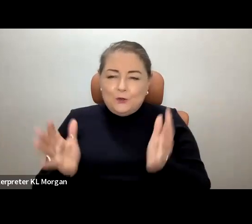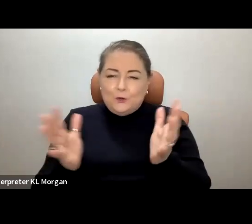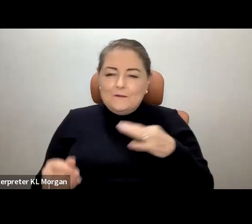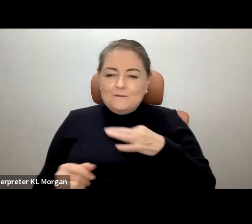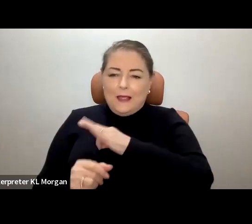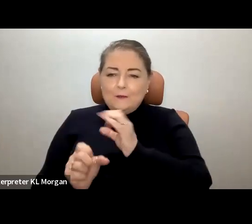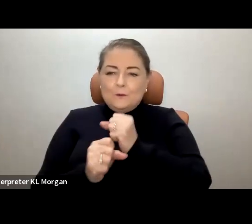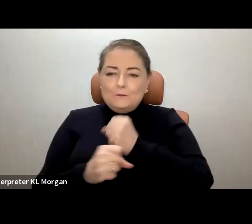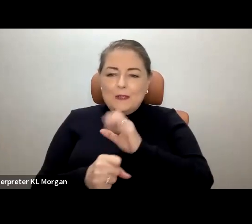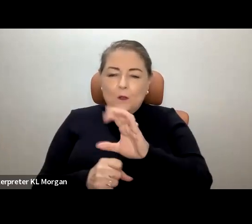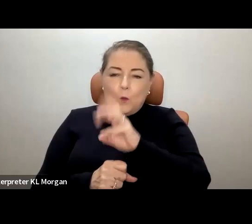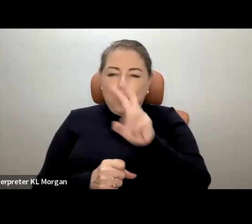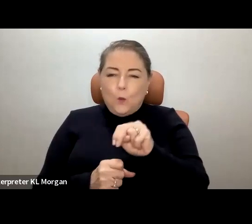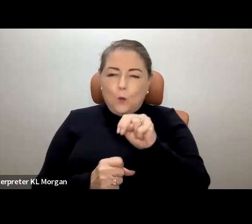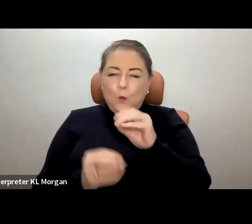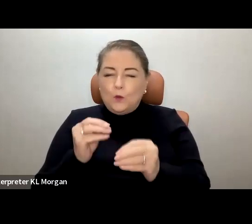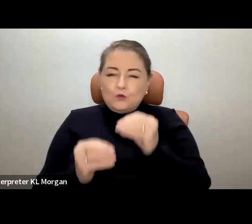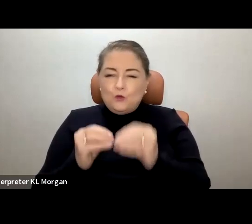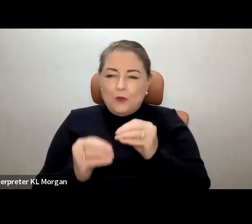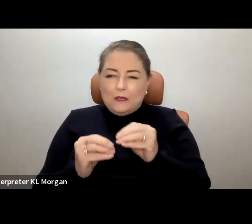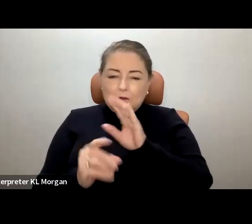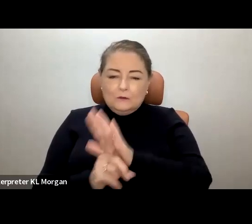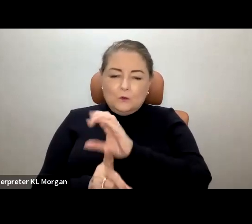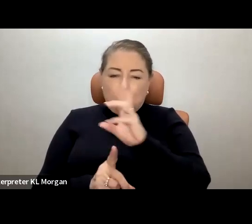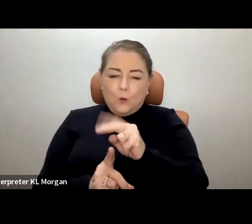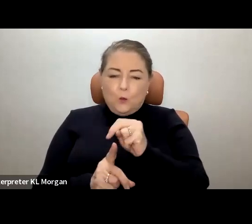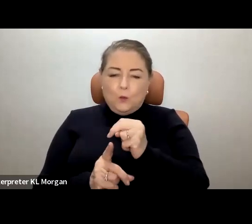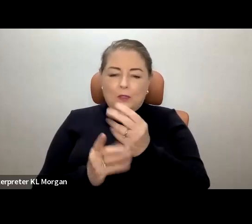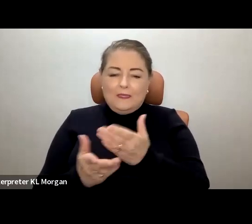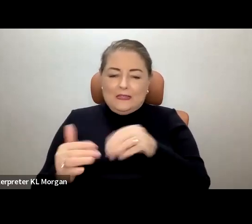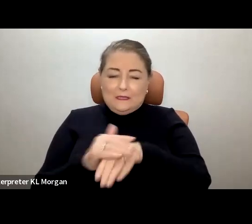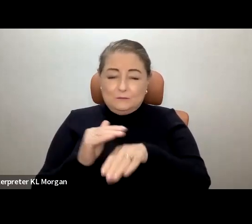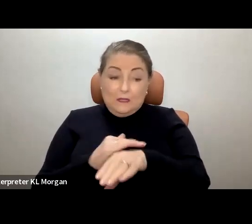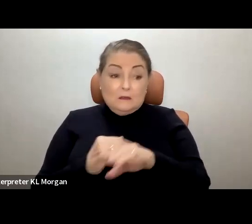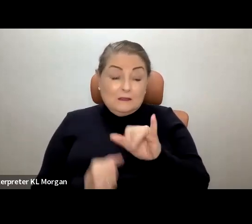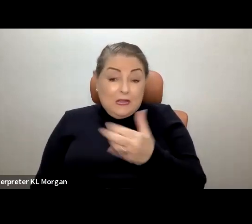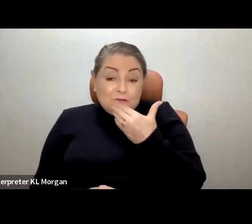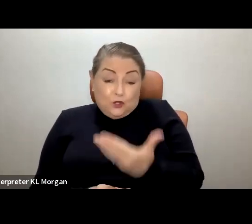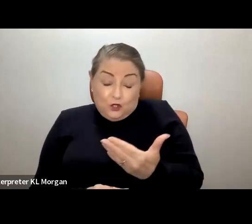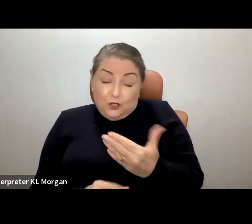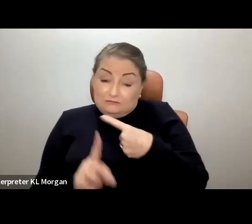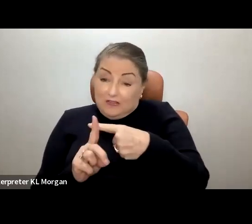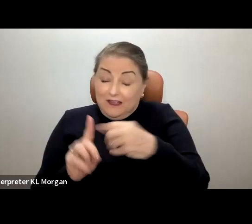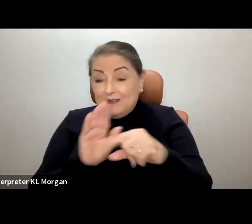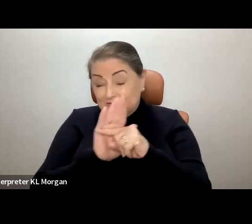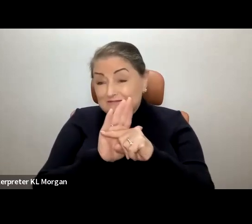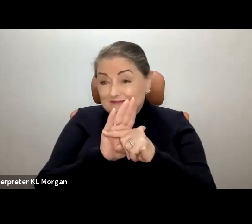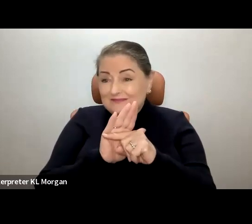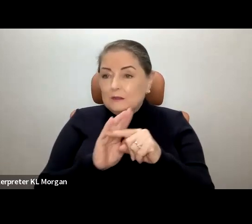own corrections and make things more accessible. That can be a good thing and a bad thing, right? Because on the one hand,